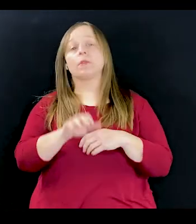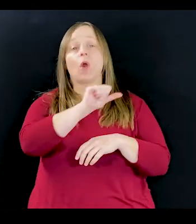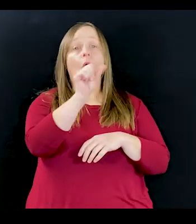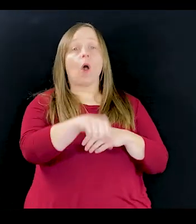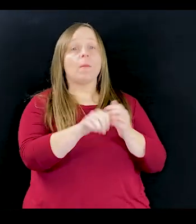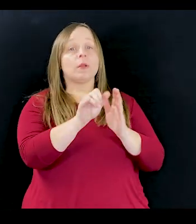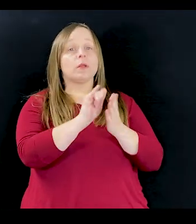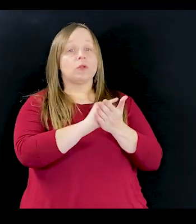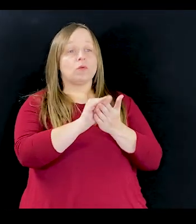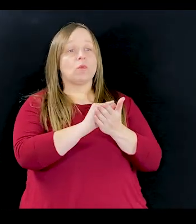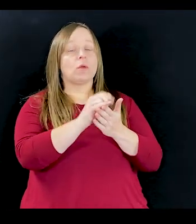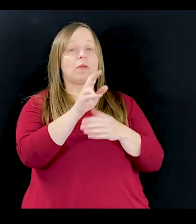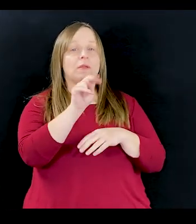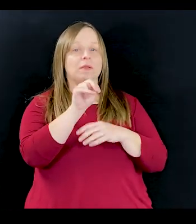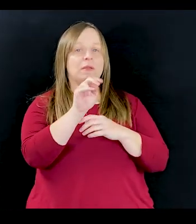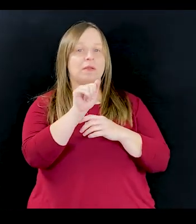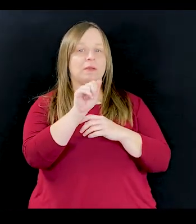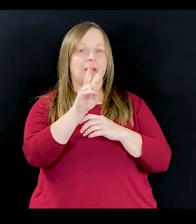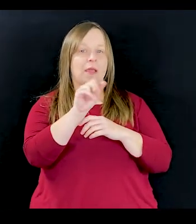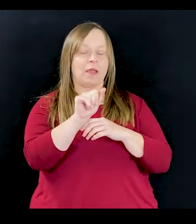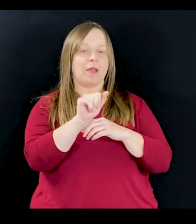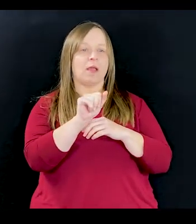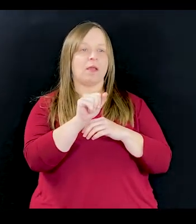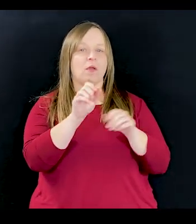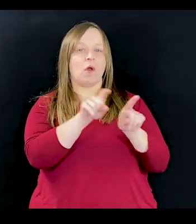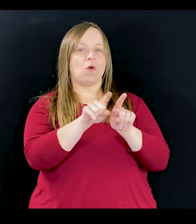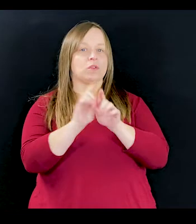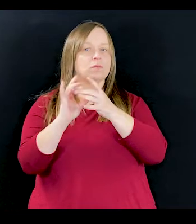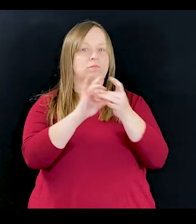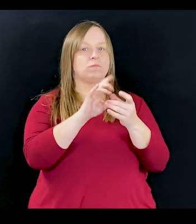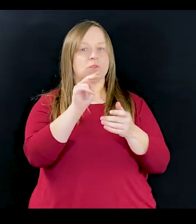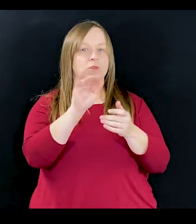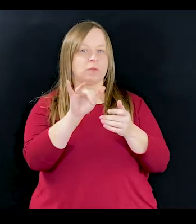In Albany, New York, there is the NABA and they also coincide with the New York